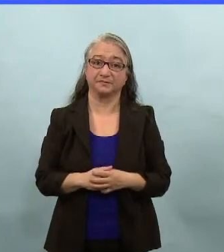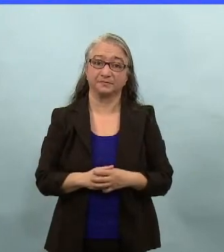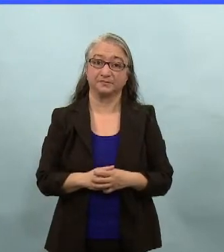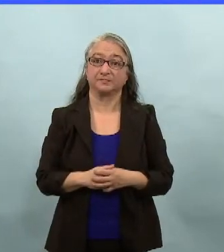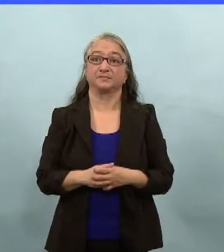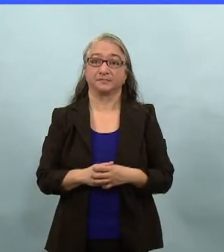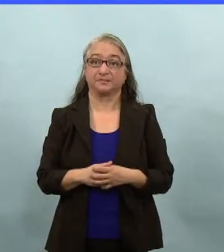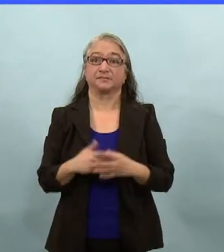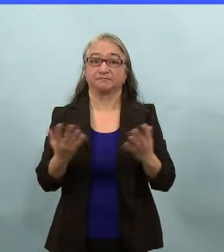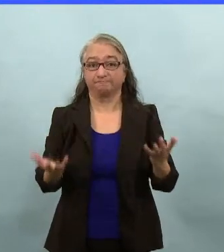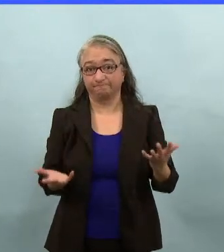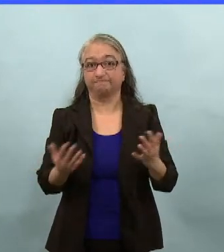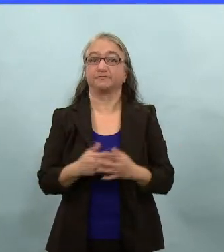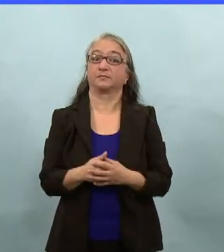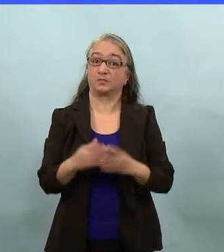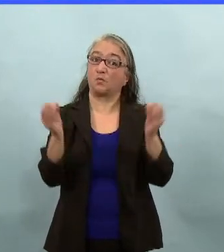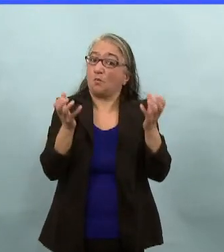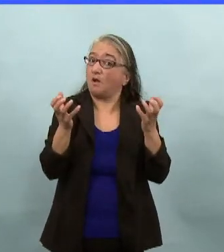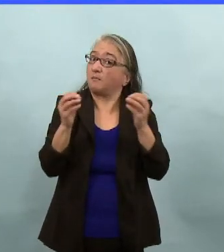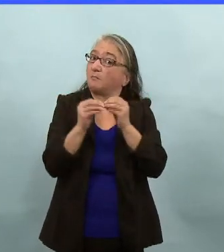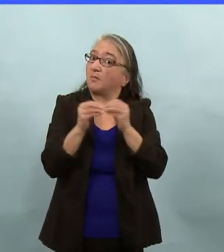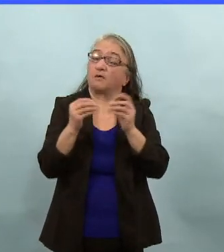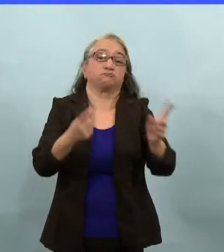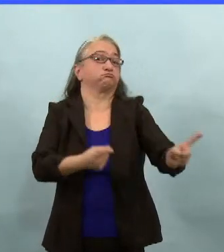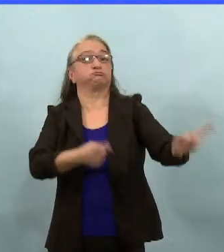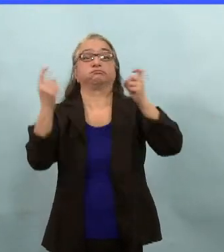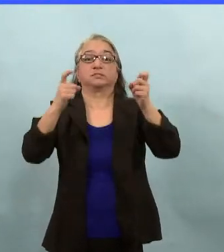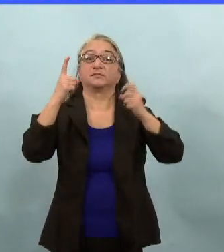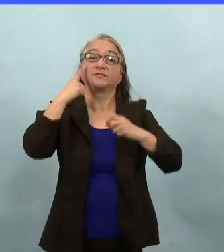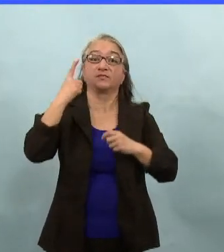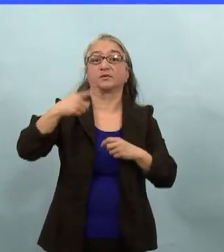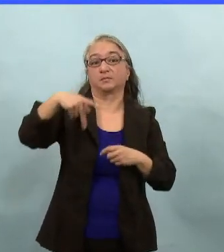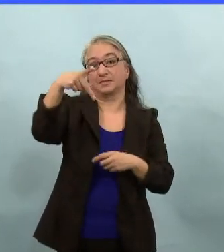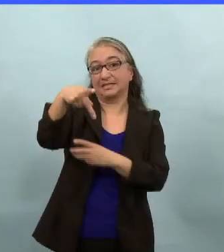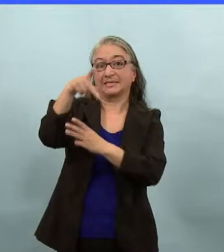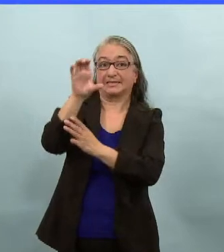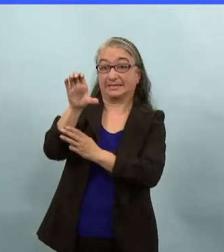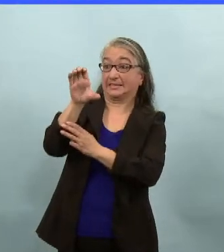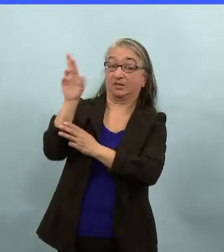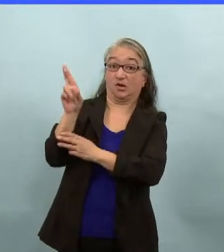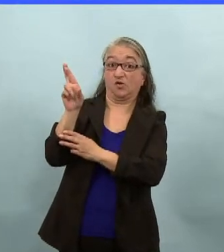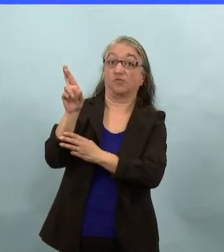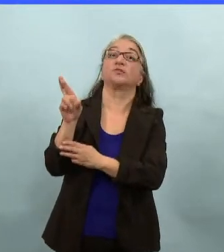we could get those lab tests back to individuals as quickly as possible reduce those lineups